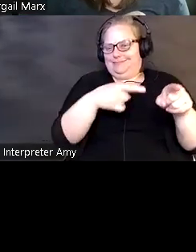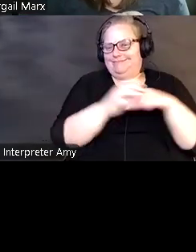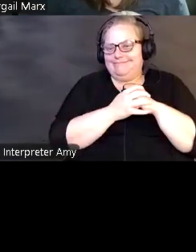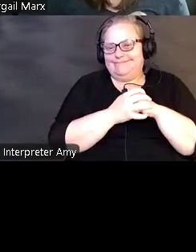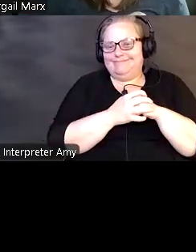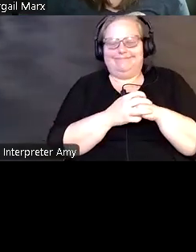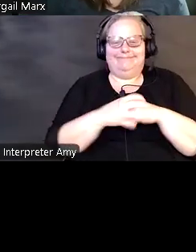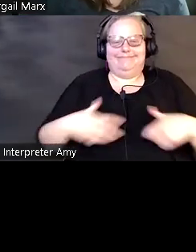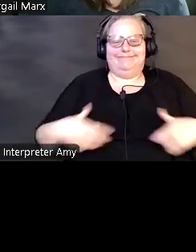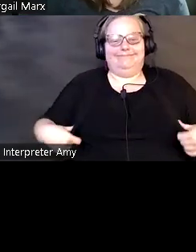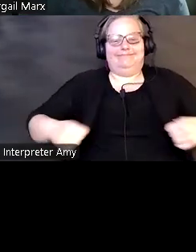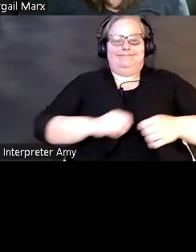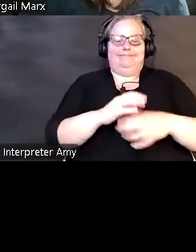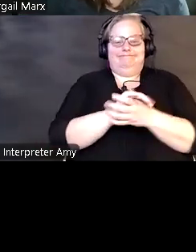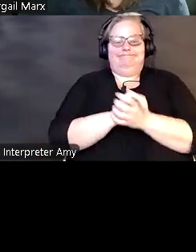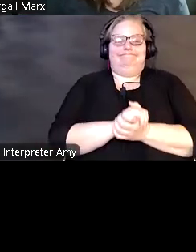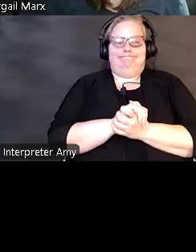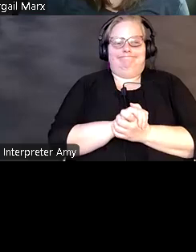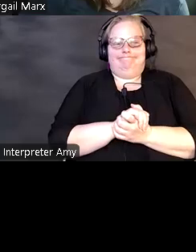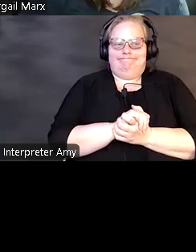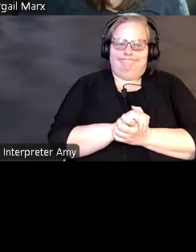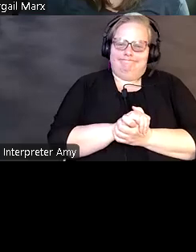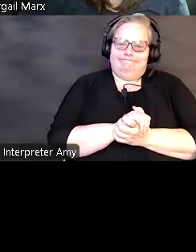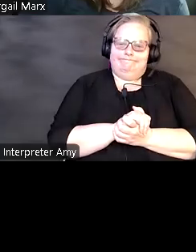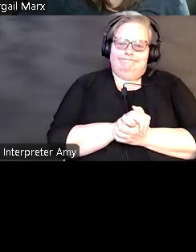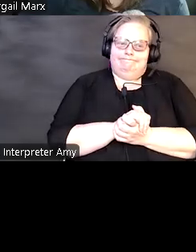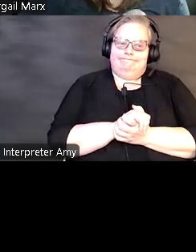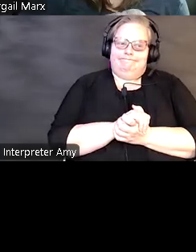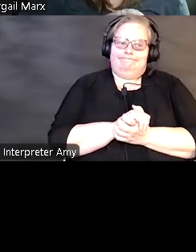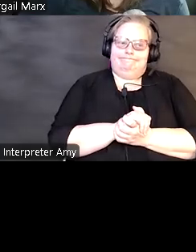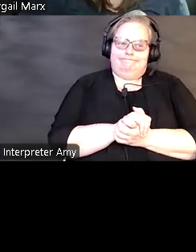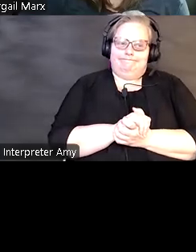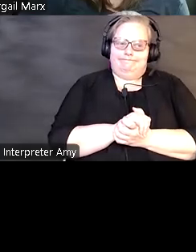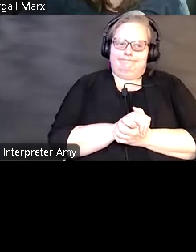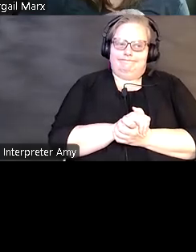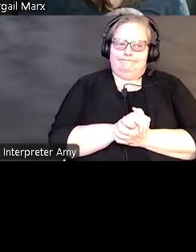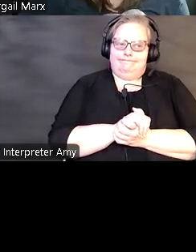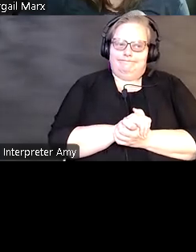if you need those. >> Abby: Perfect.